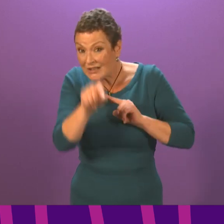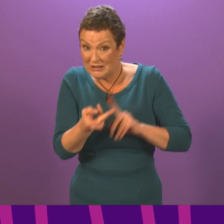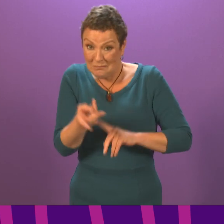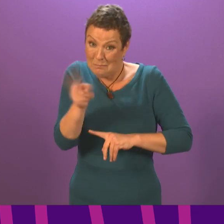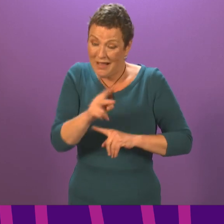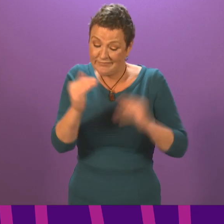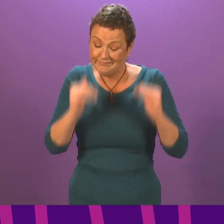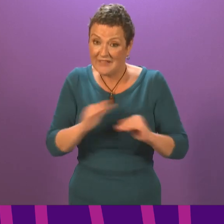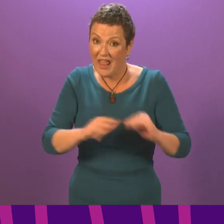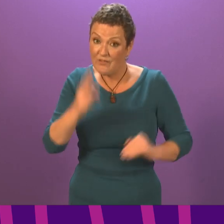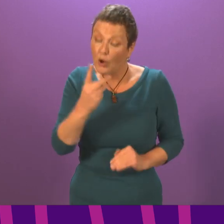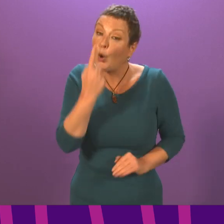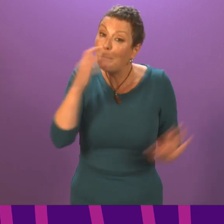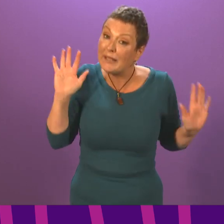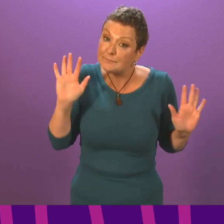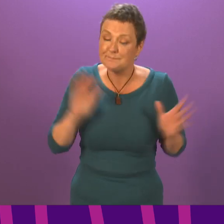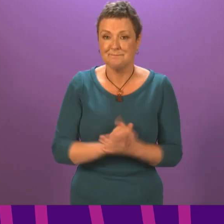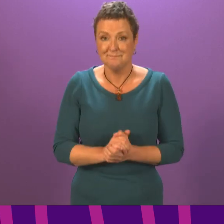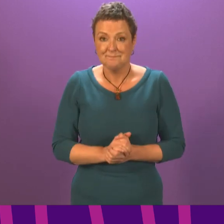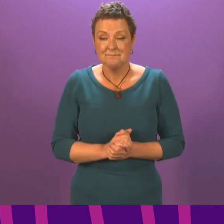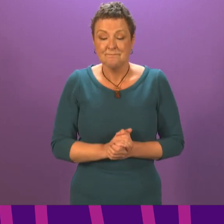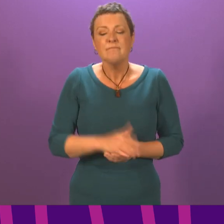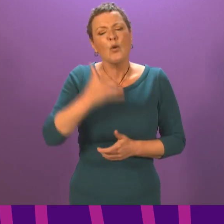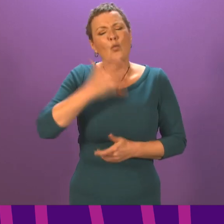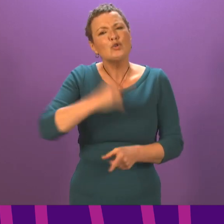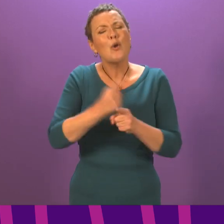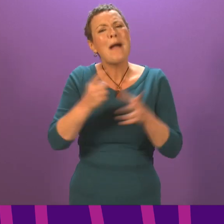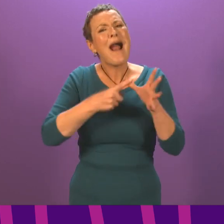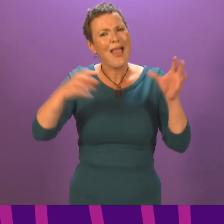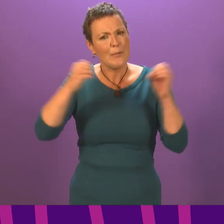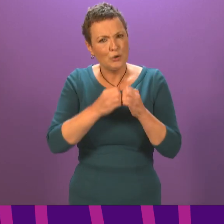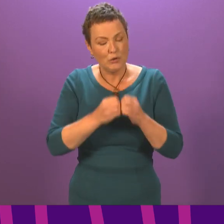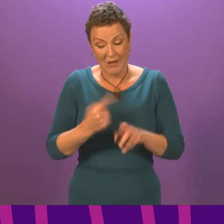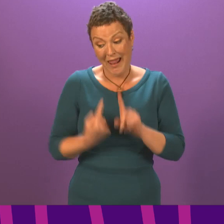Finally, I will say a word about Argyll and Bute. Last week, we reported a very sharp